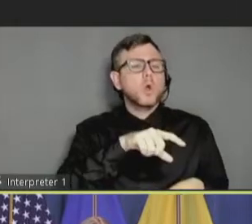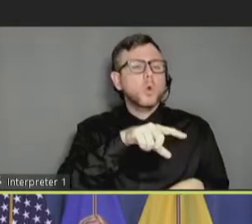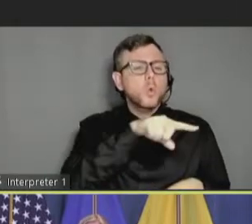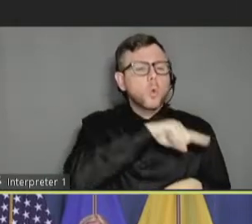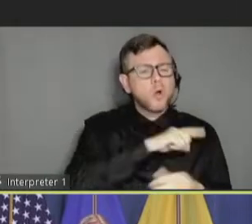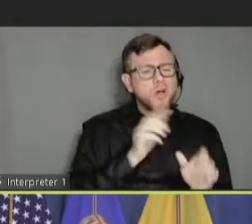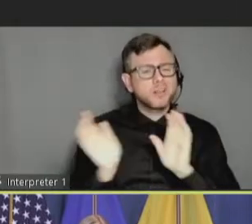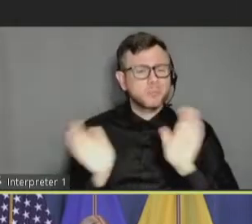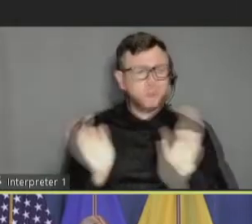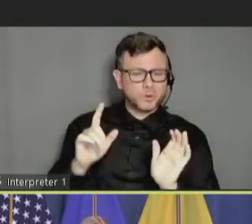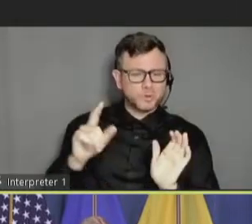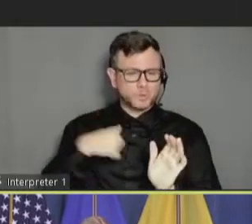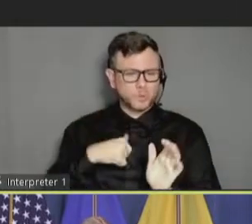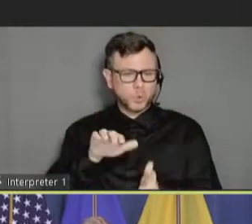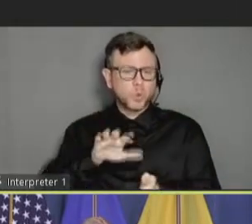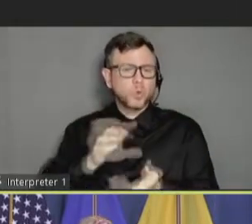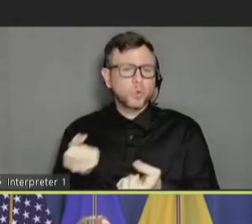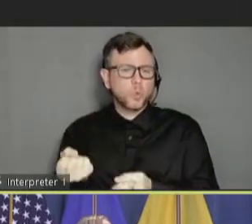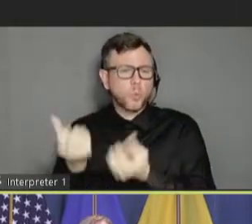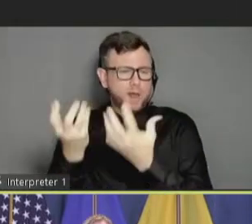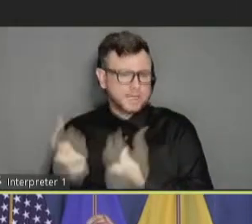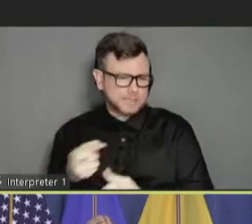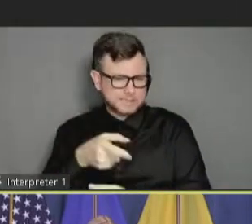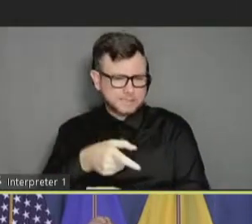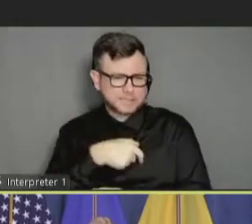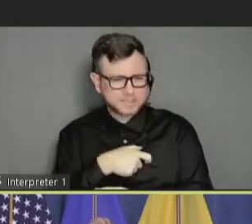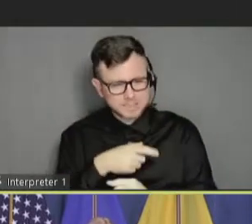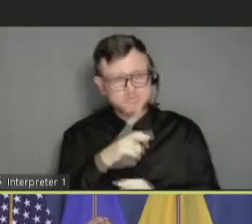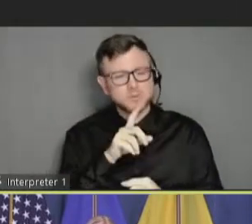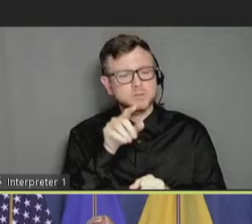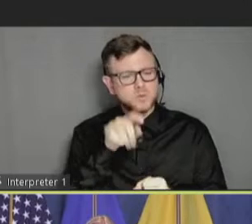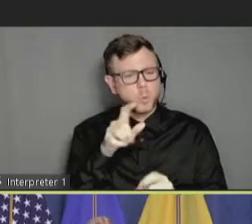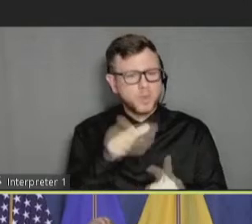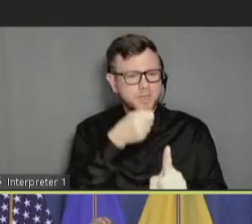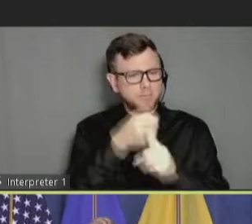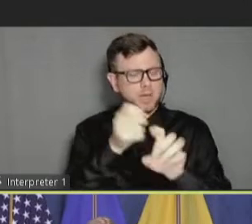to impact evaluation. This is due, in fact, that many variables do come into